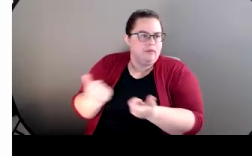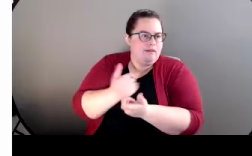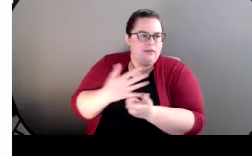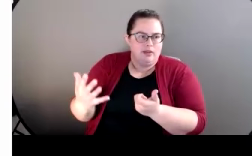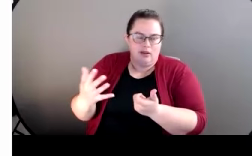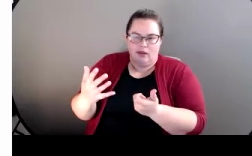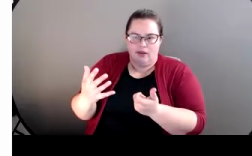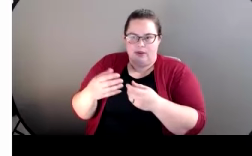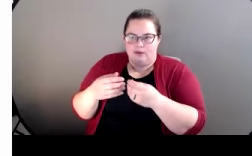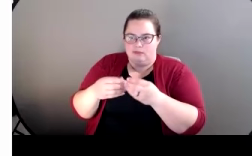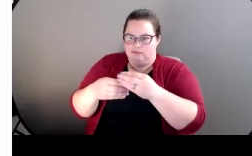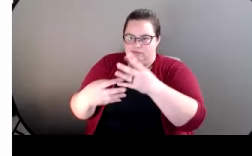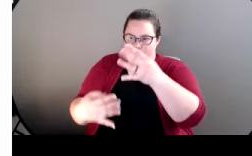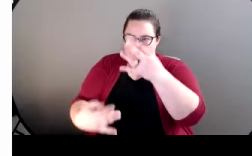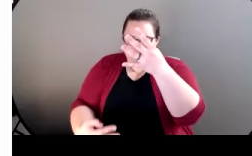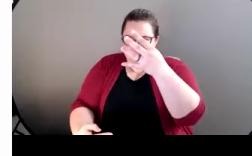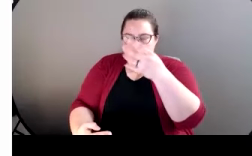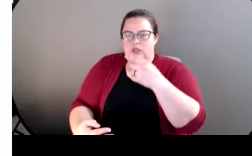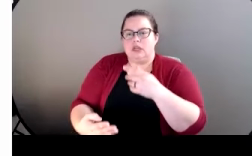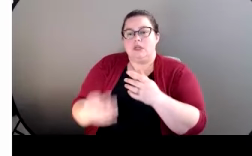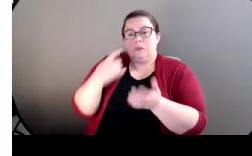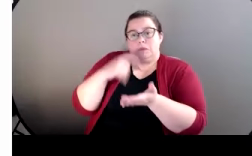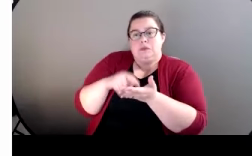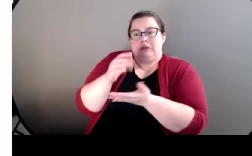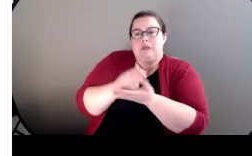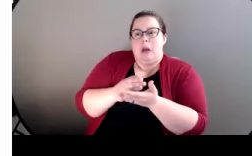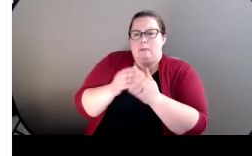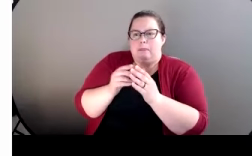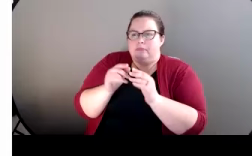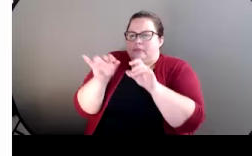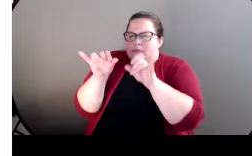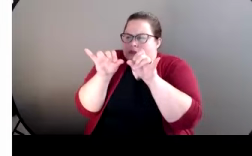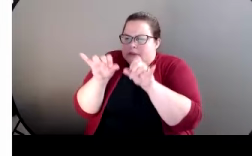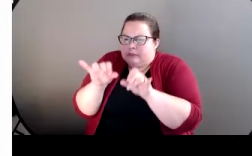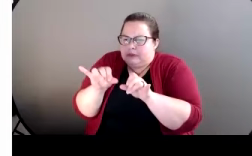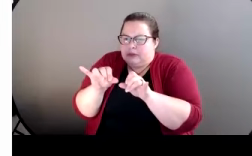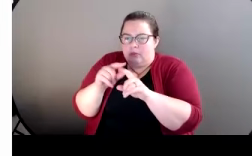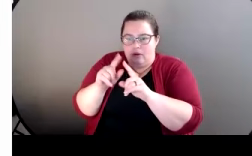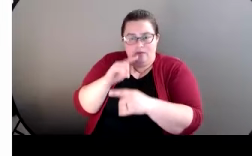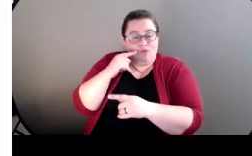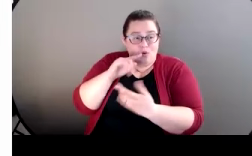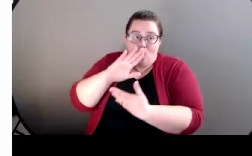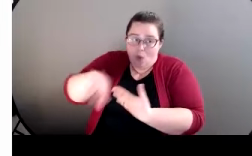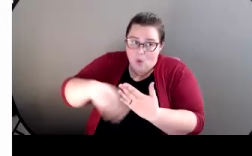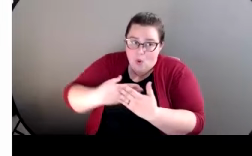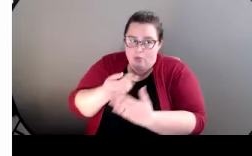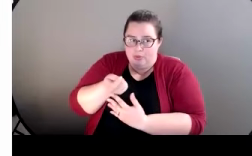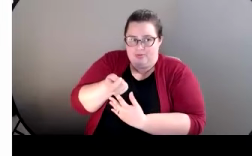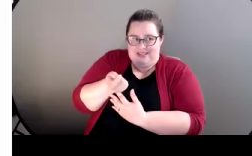And you can see that, some of them, it's very close. But for all of them, there is at least even